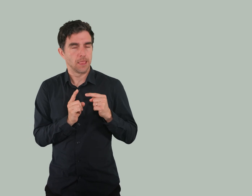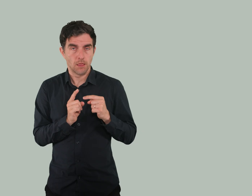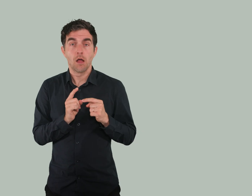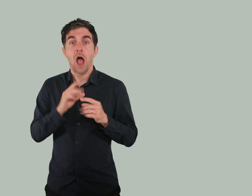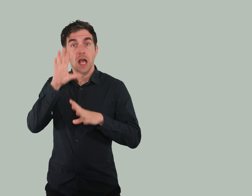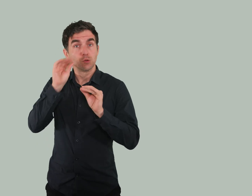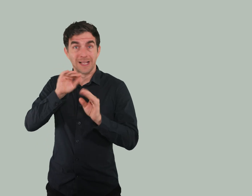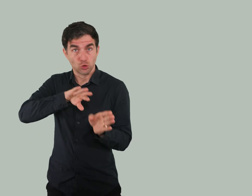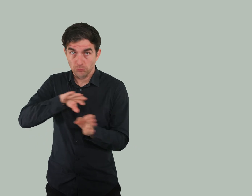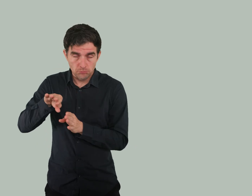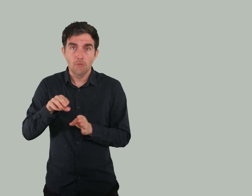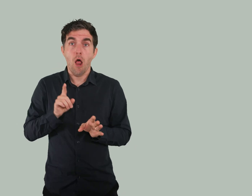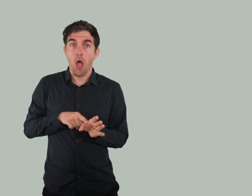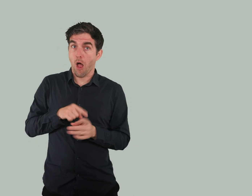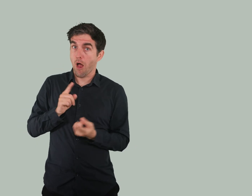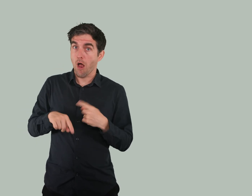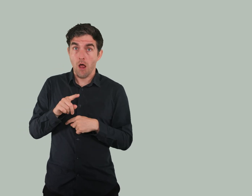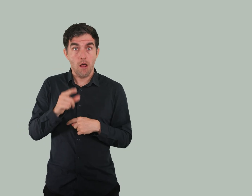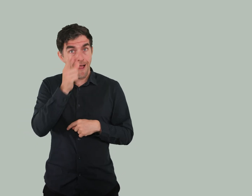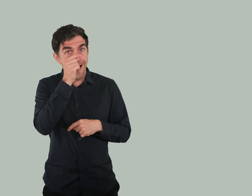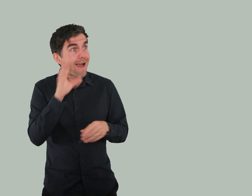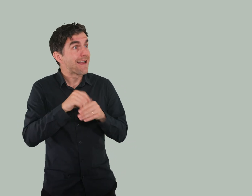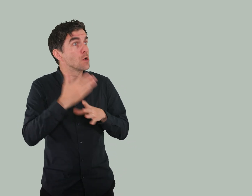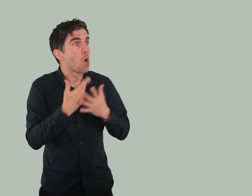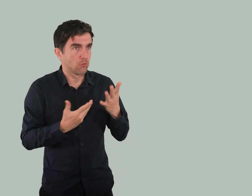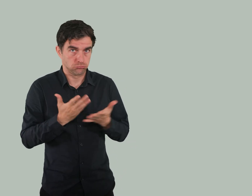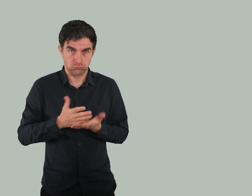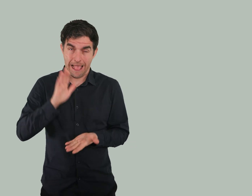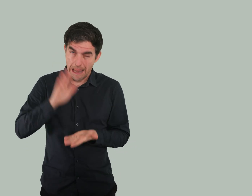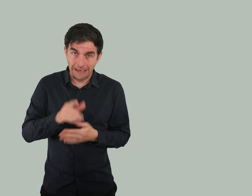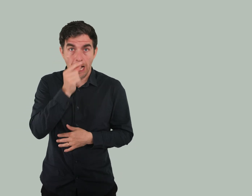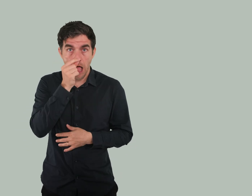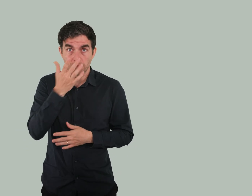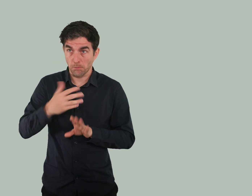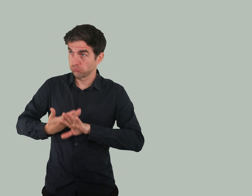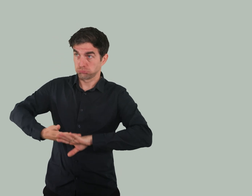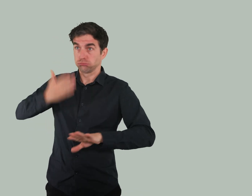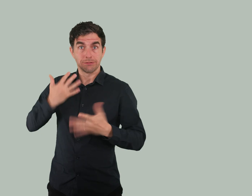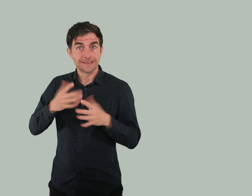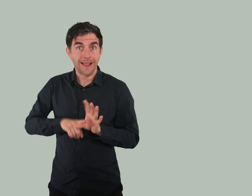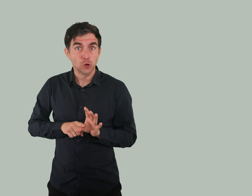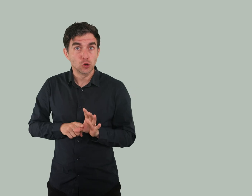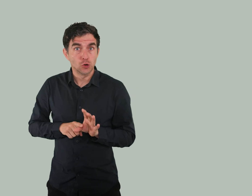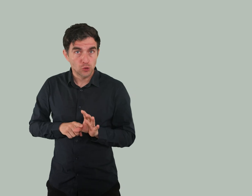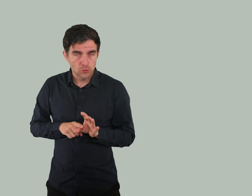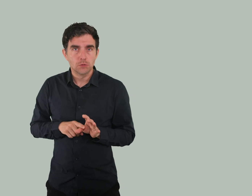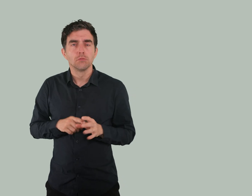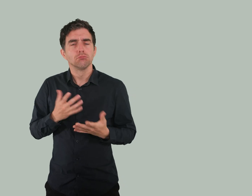Outside education, young people are now less likely to be in work than at any point in the past decade.